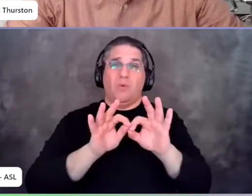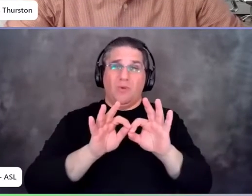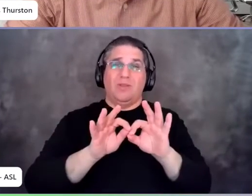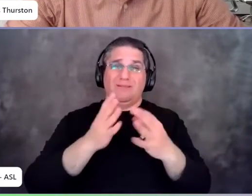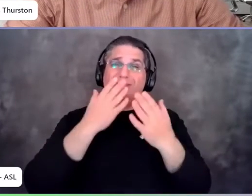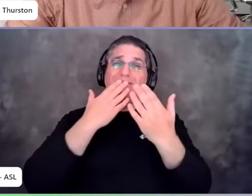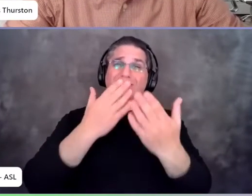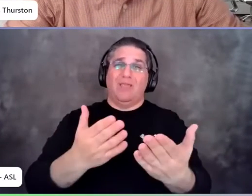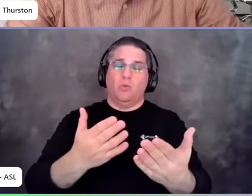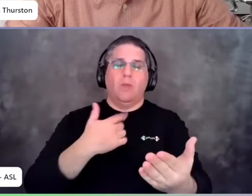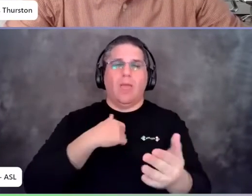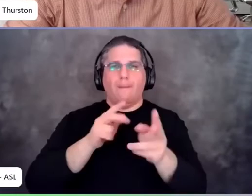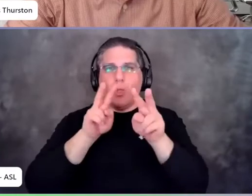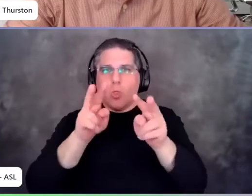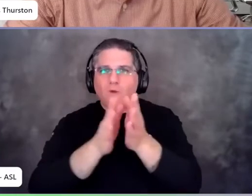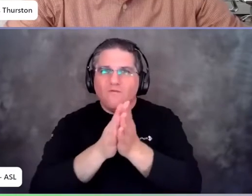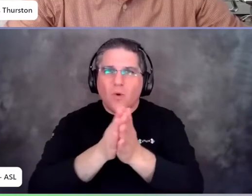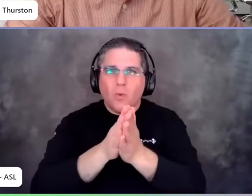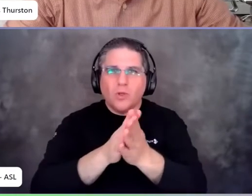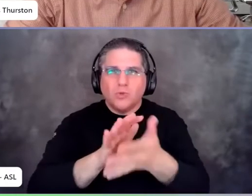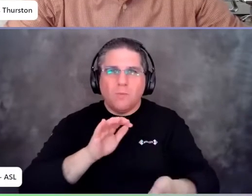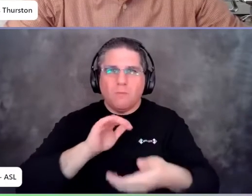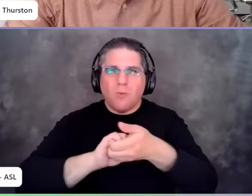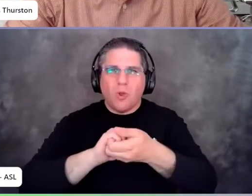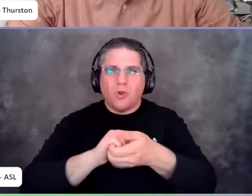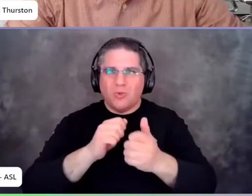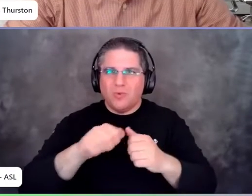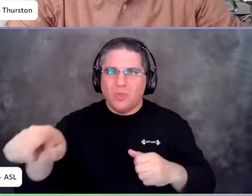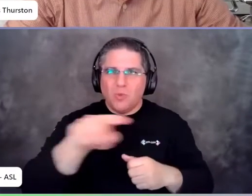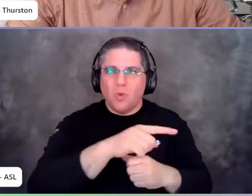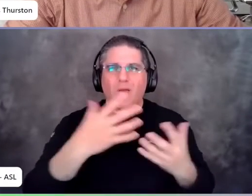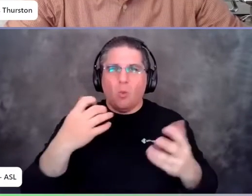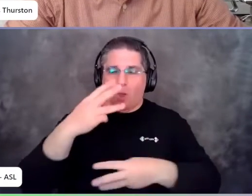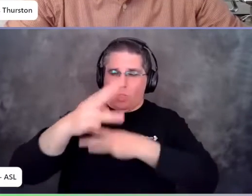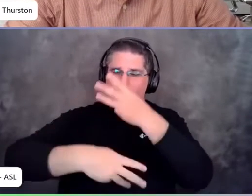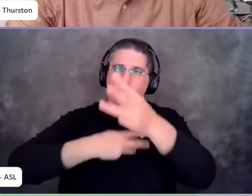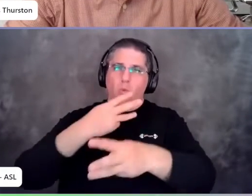care Mac and that for me, and for us is super important. I